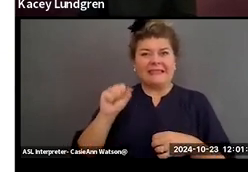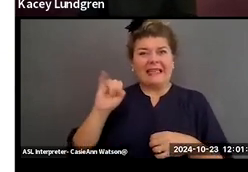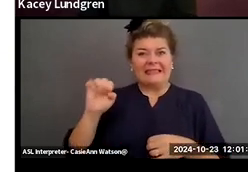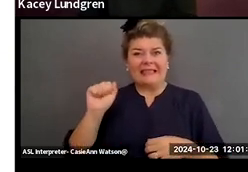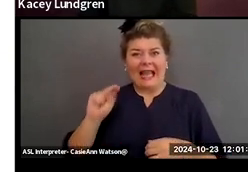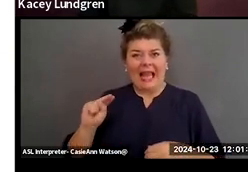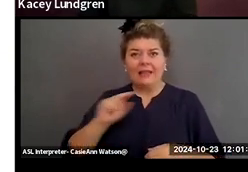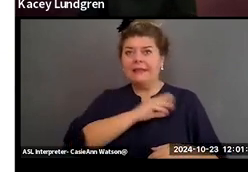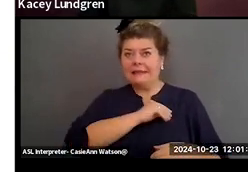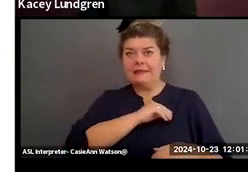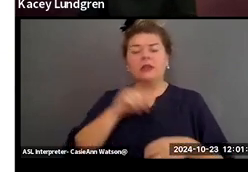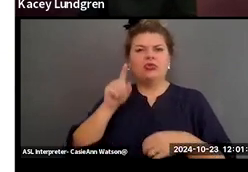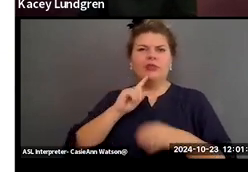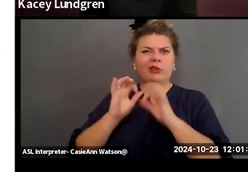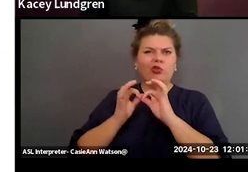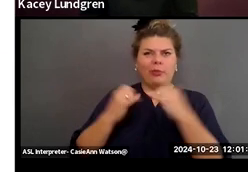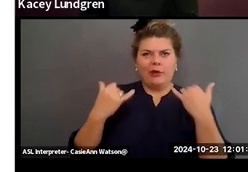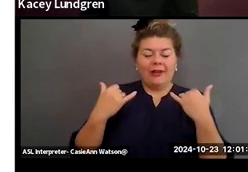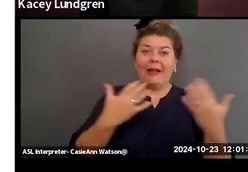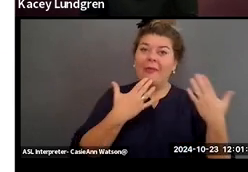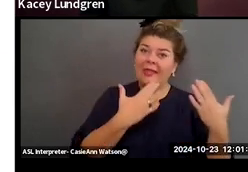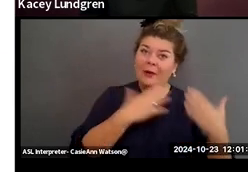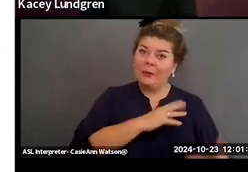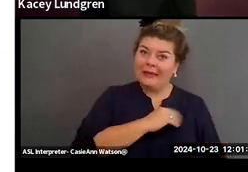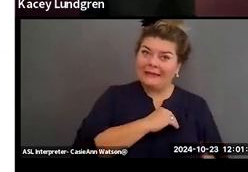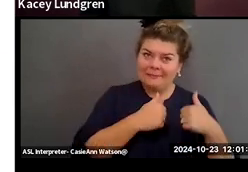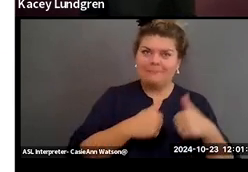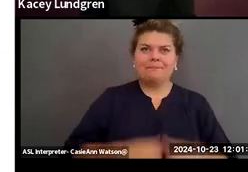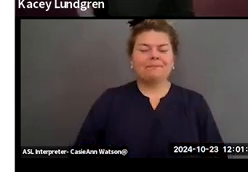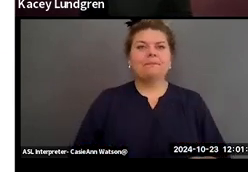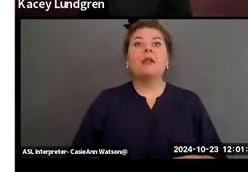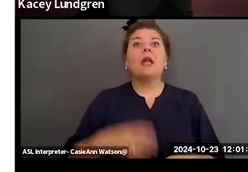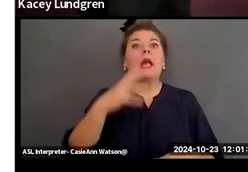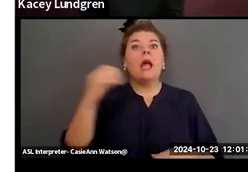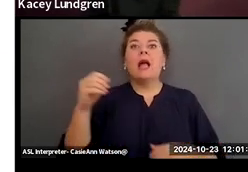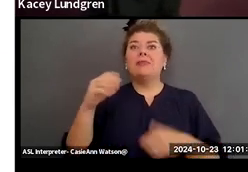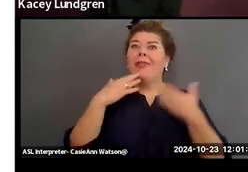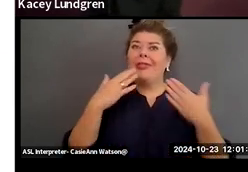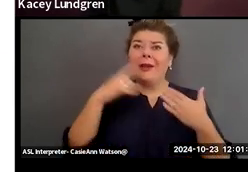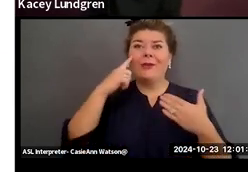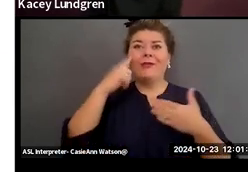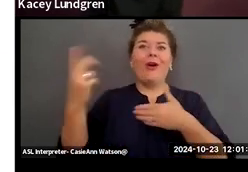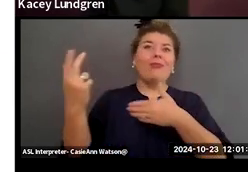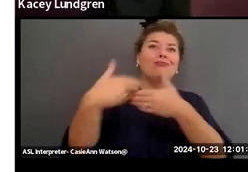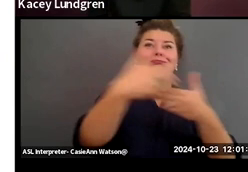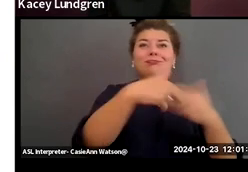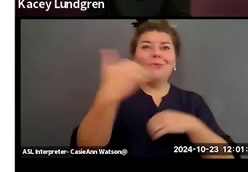She is interpreting this event. Thank you, CasieAnn. And thank you all for coming to our virtual NDEAM event